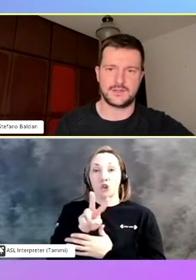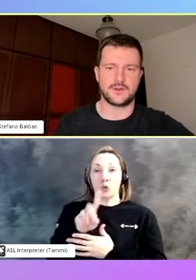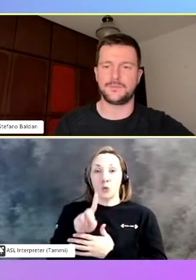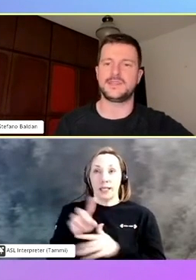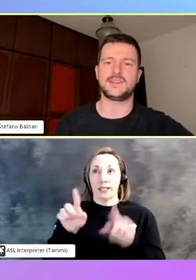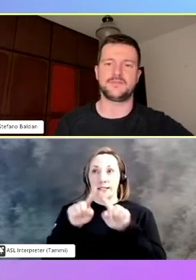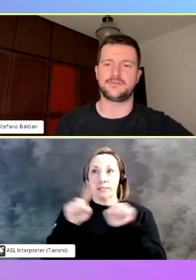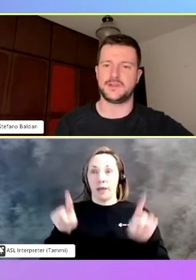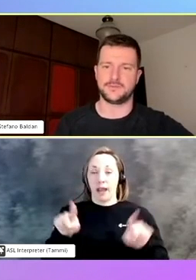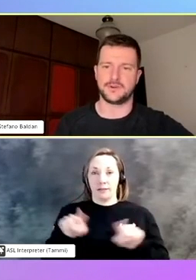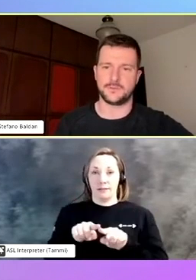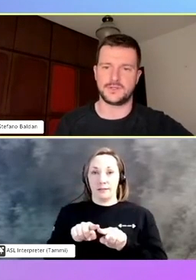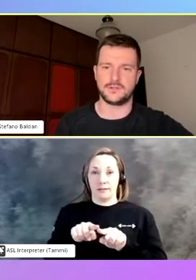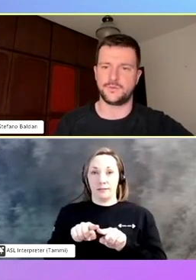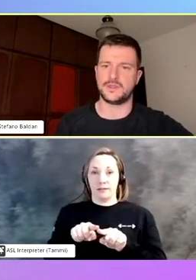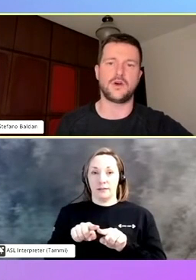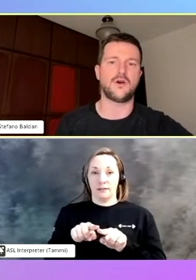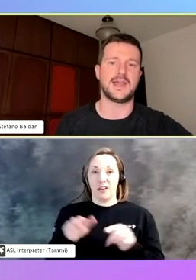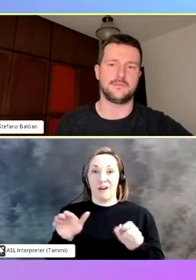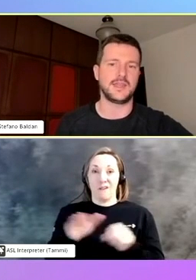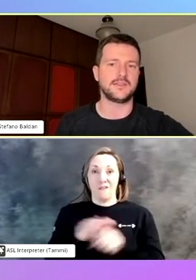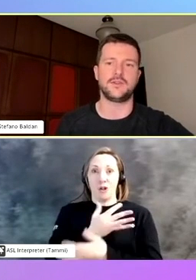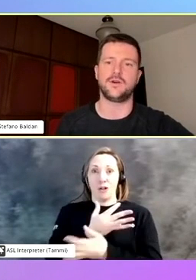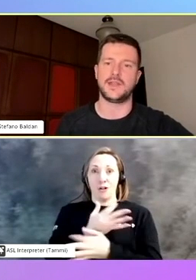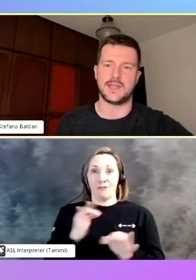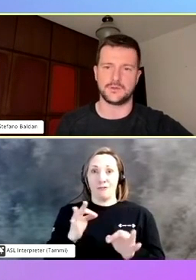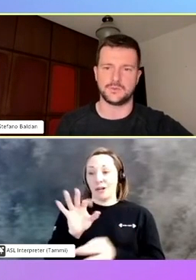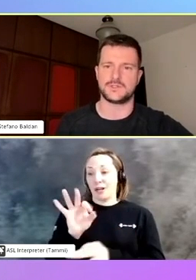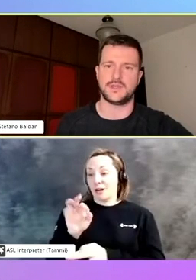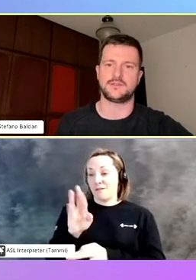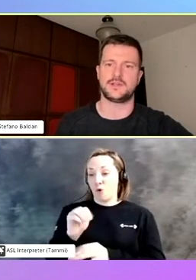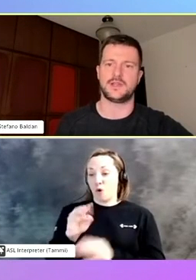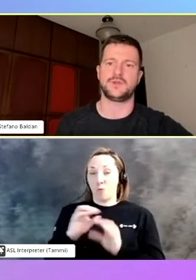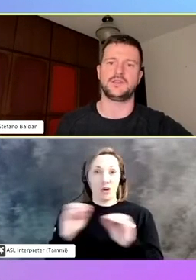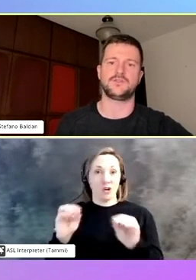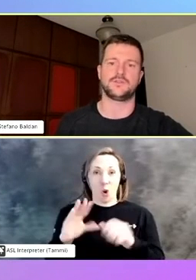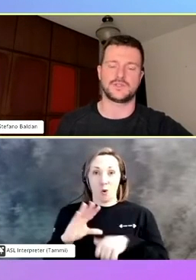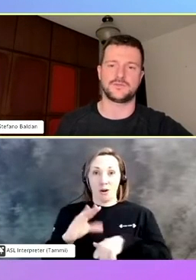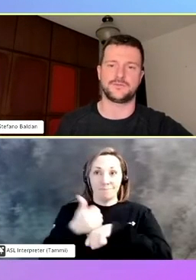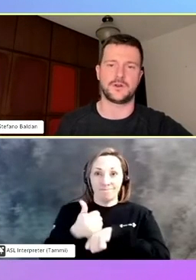is, 99% of the fortune 100 are customers PMI #1 collaboration platform, we